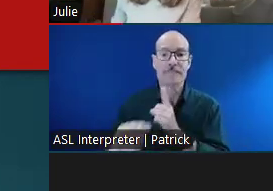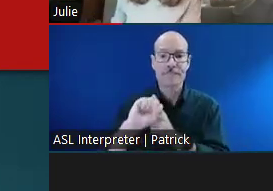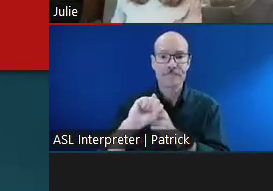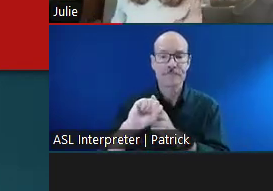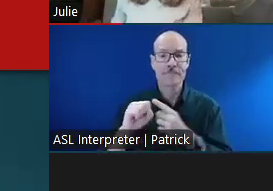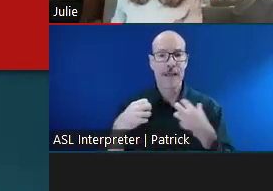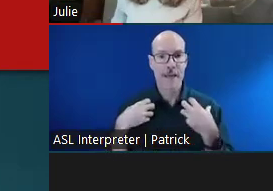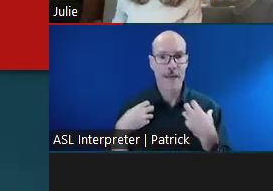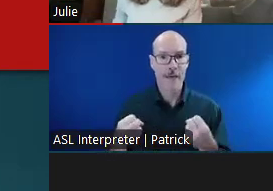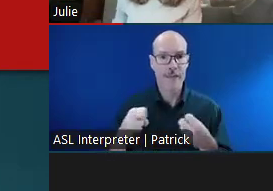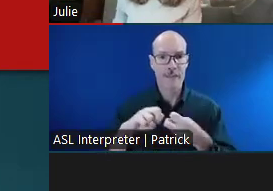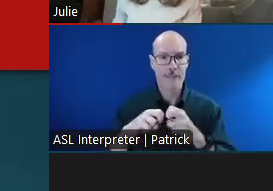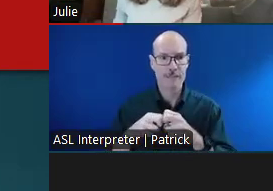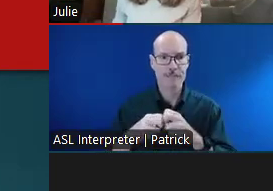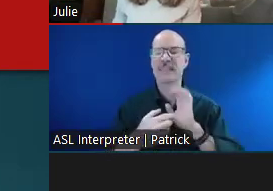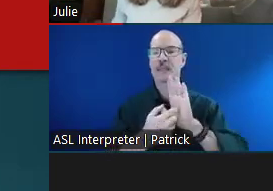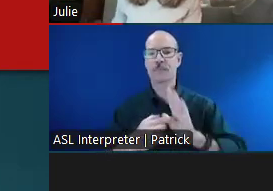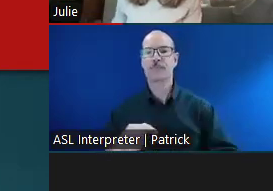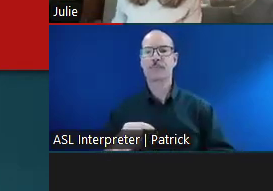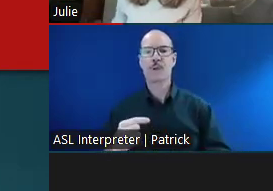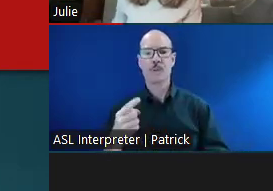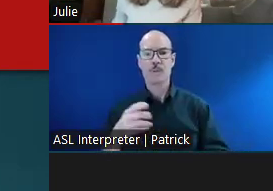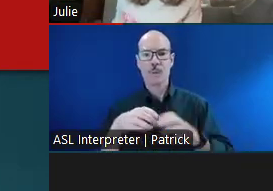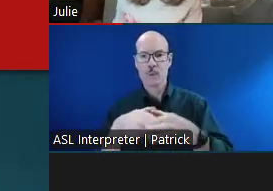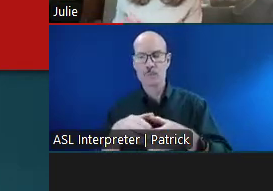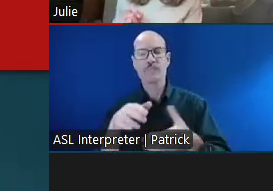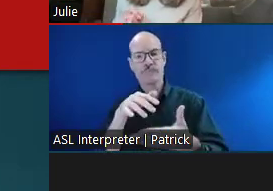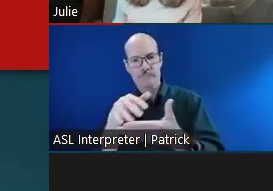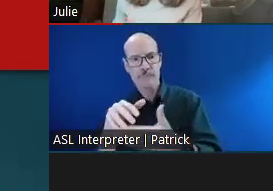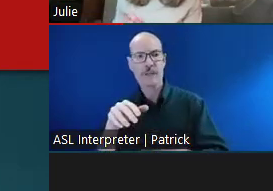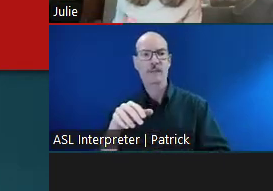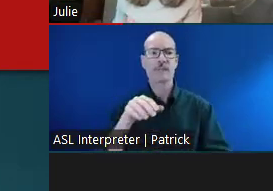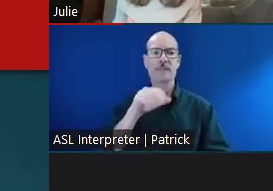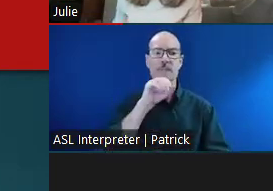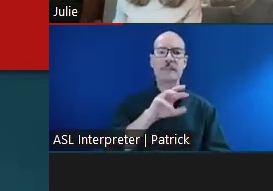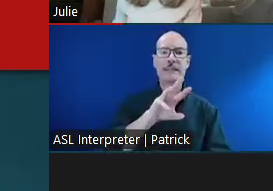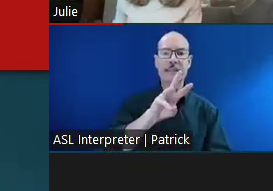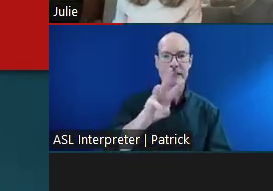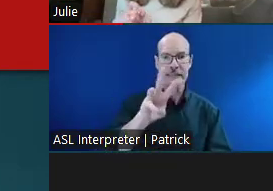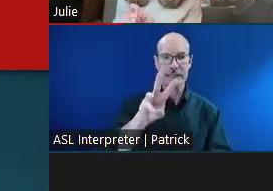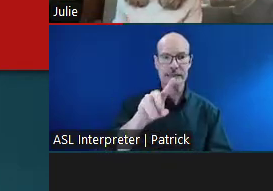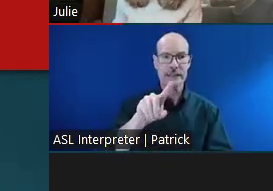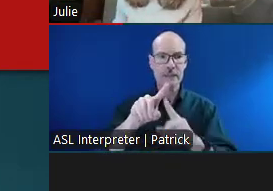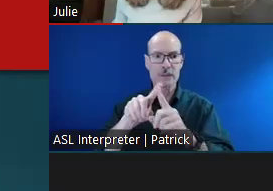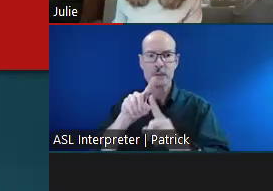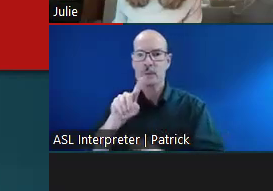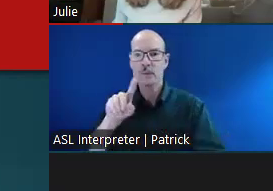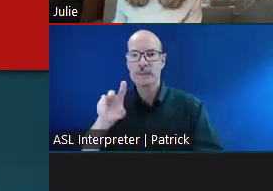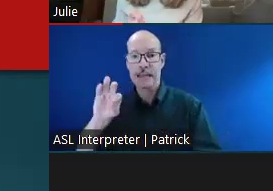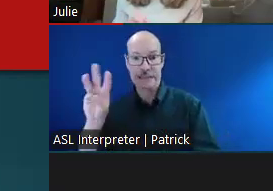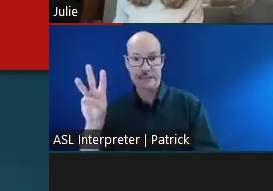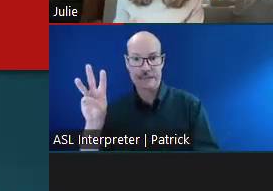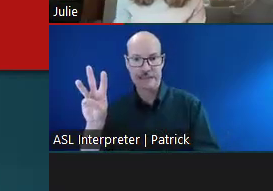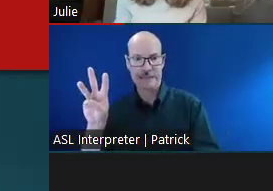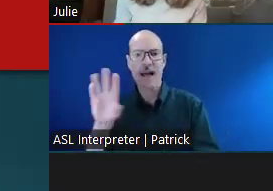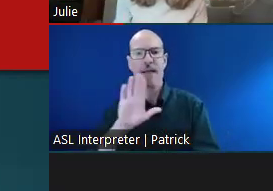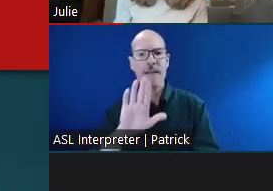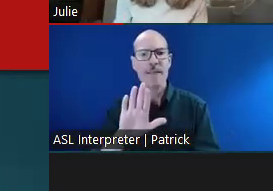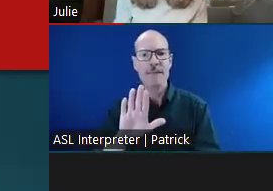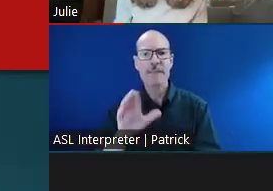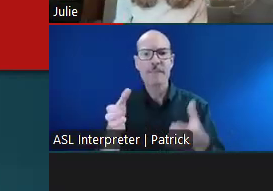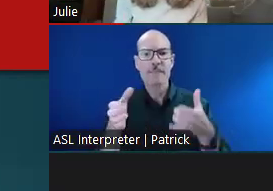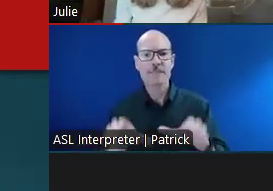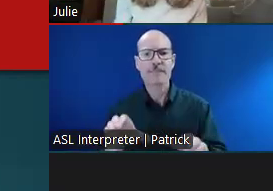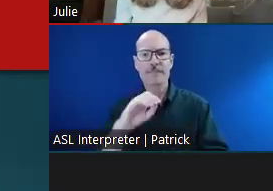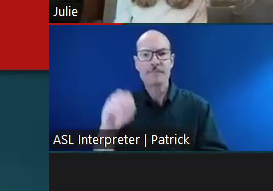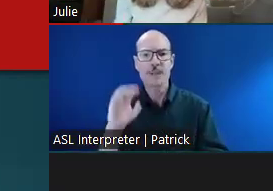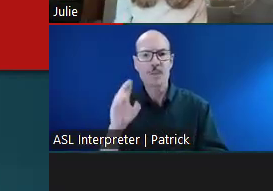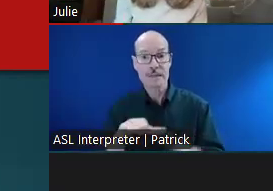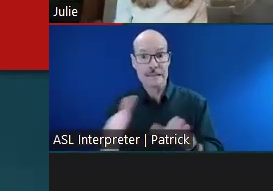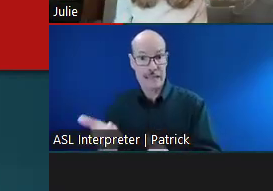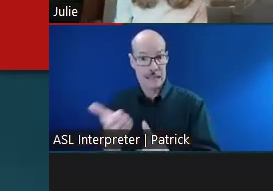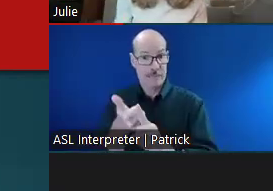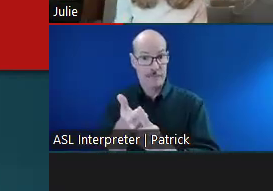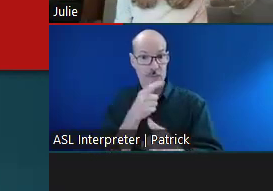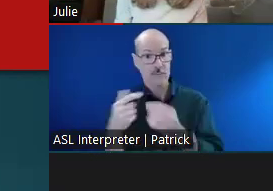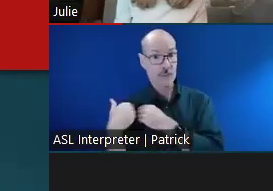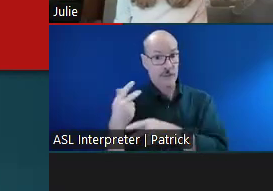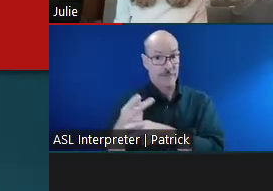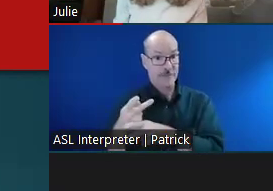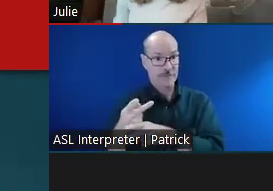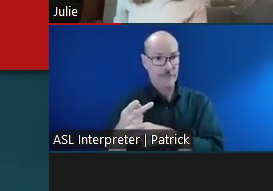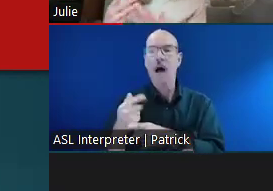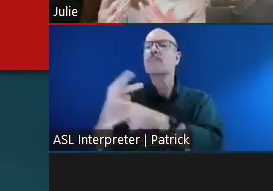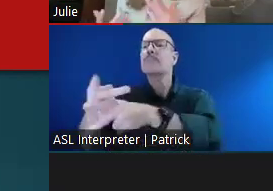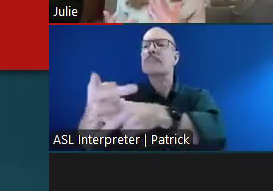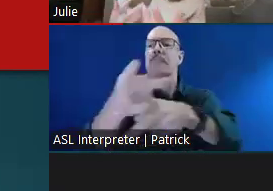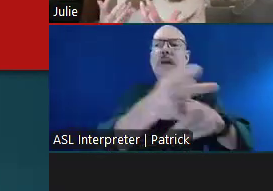One study found that caregivers between ages 66 to 96 have a 63% higher mortality rate than those who are not caregivers of the same age.